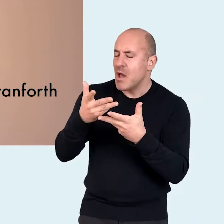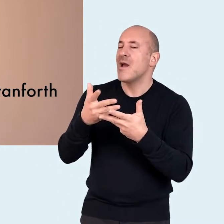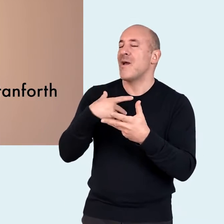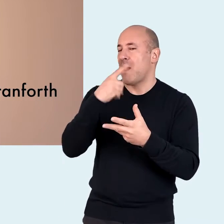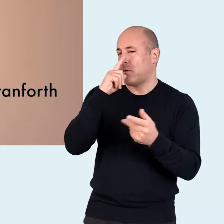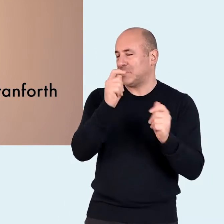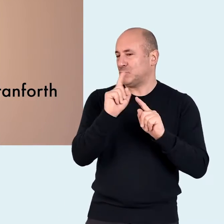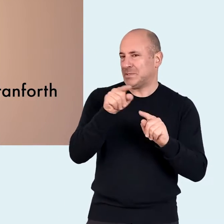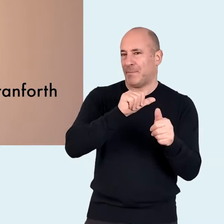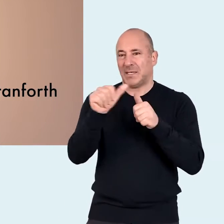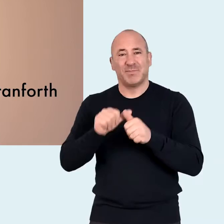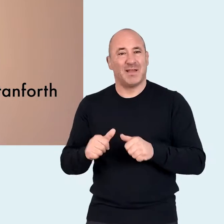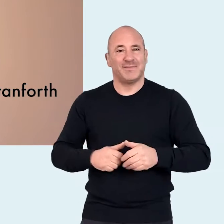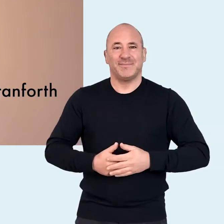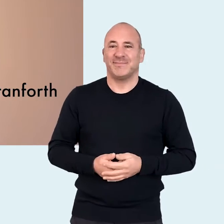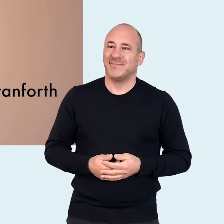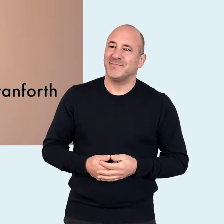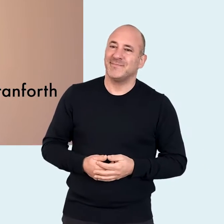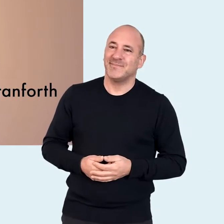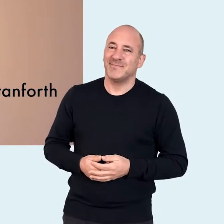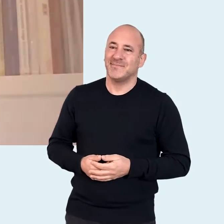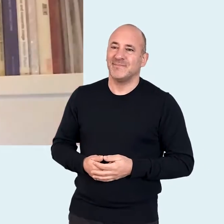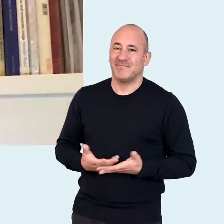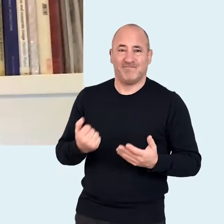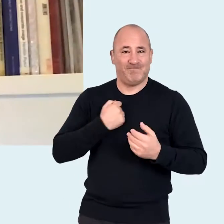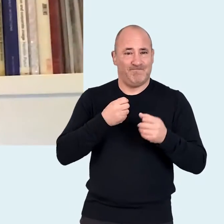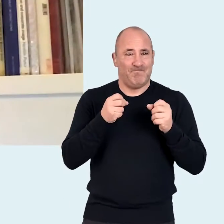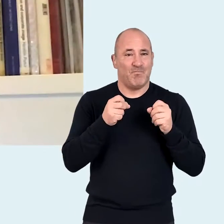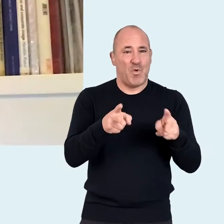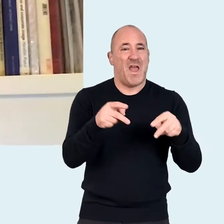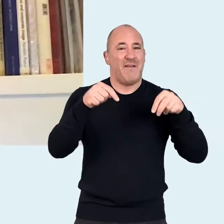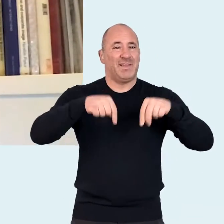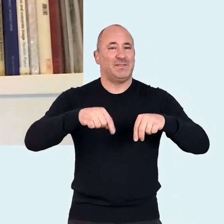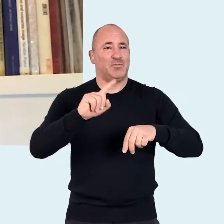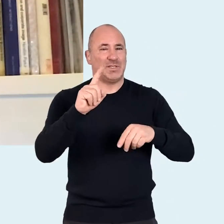to want to adapt and the barriers, these people have come across before.